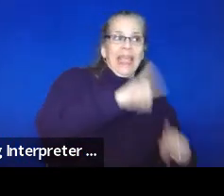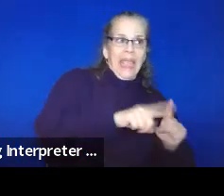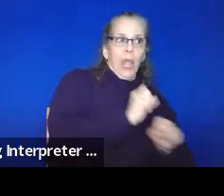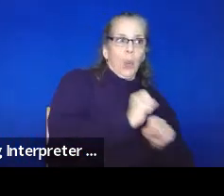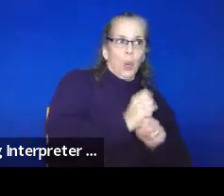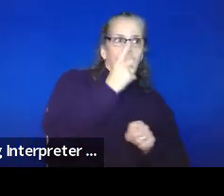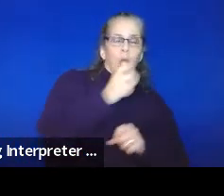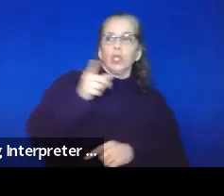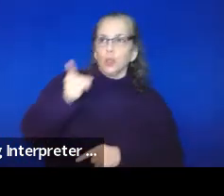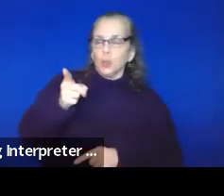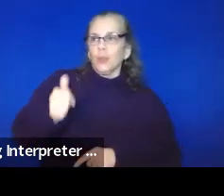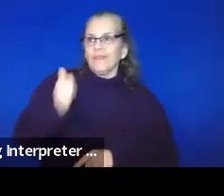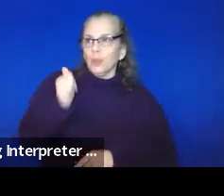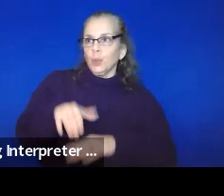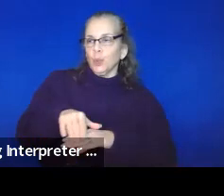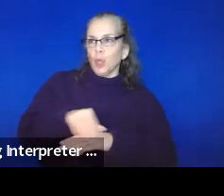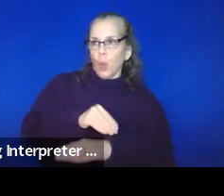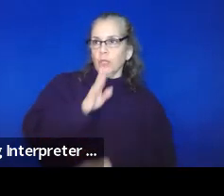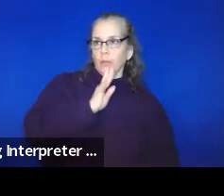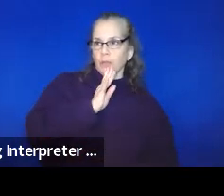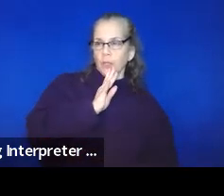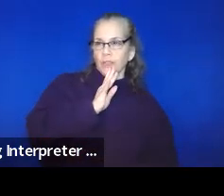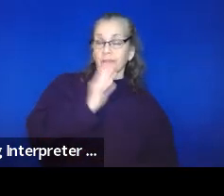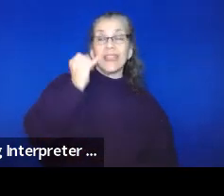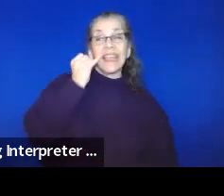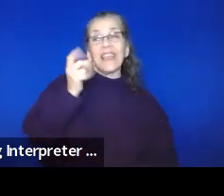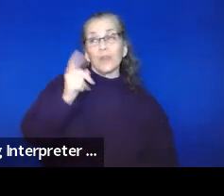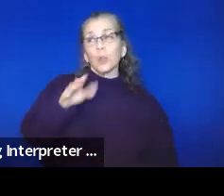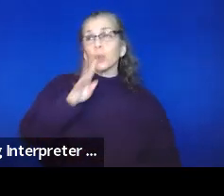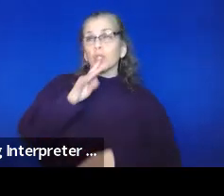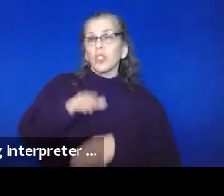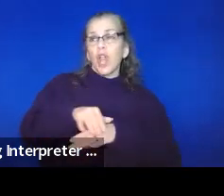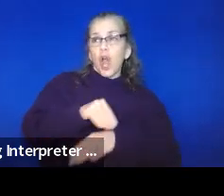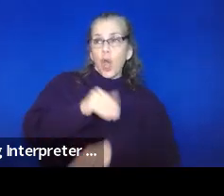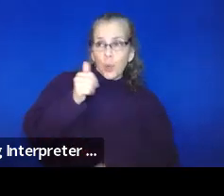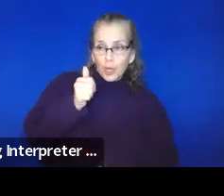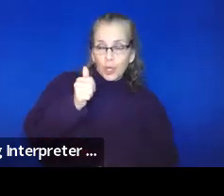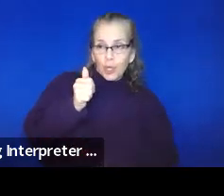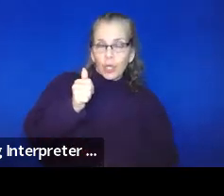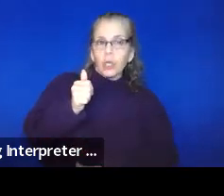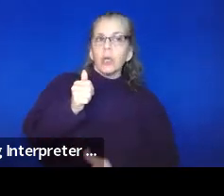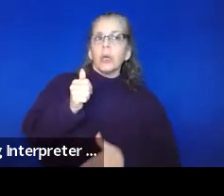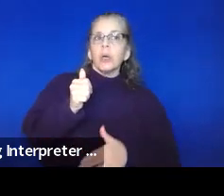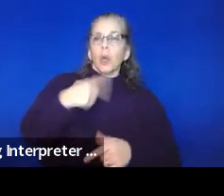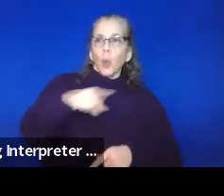So if you slowed down, things are going to be more efficient, and we'll get things done